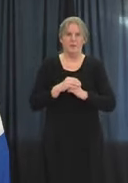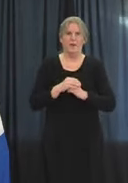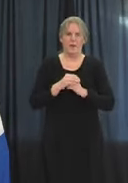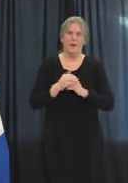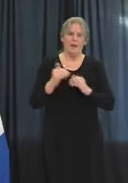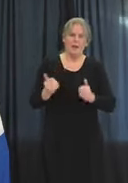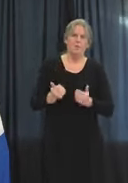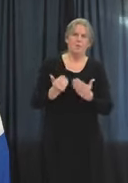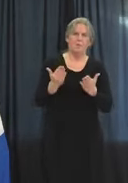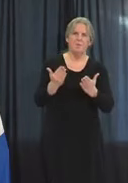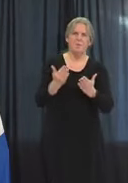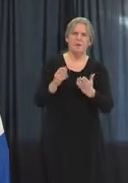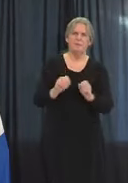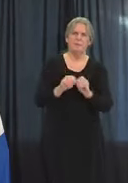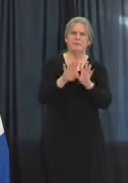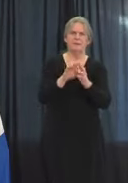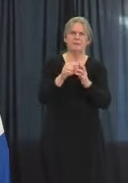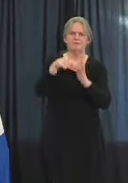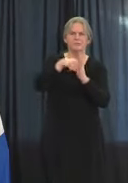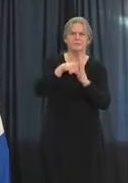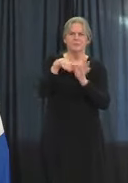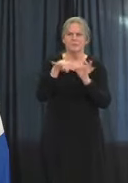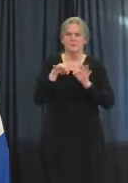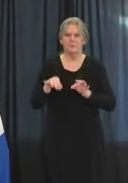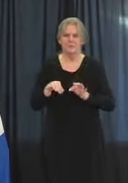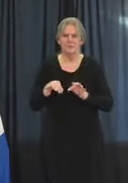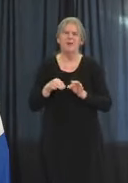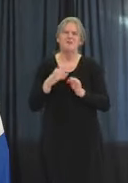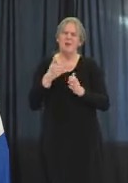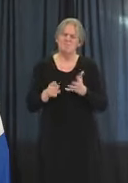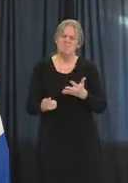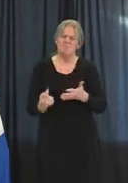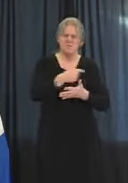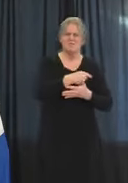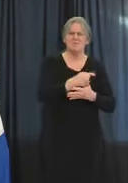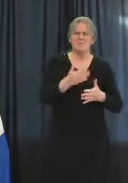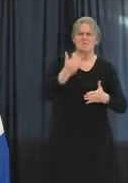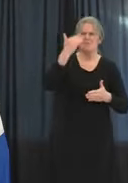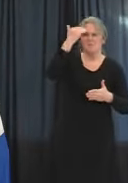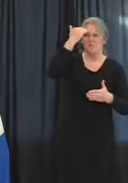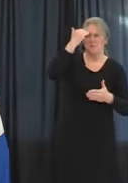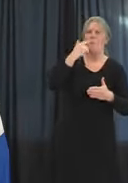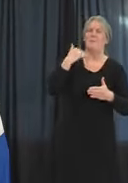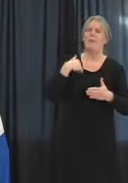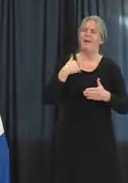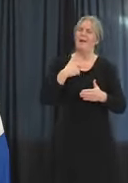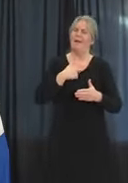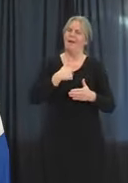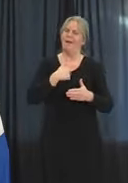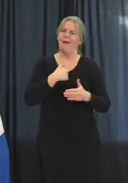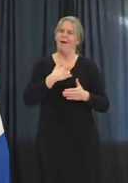recommending for each situation. Some of this will be a review but to my mind, there is no harm